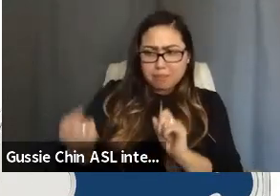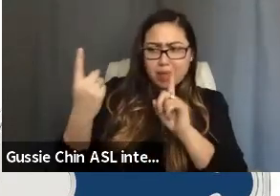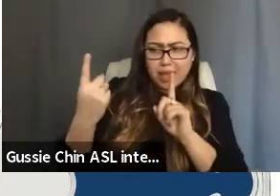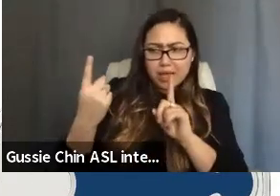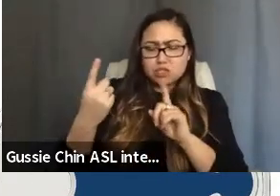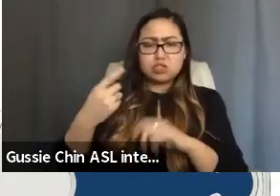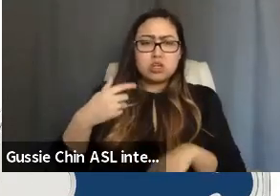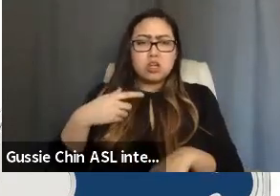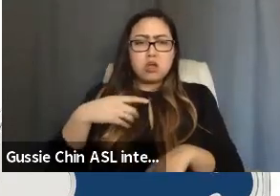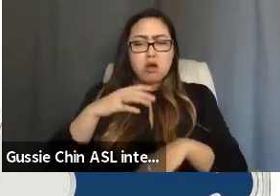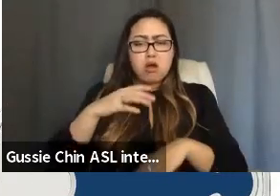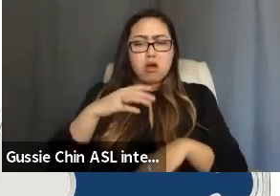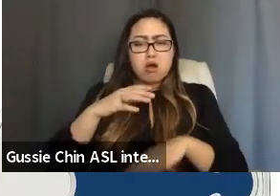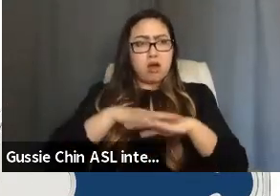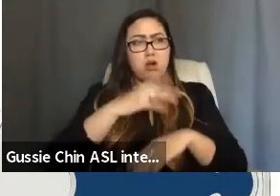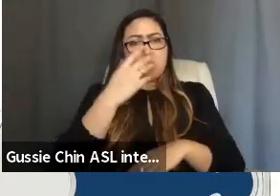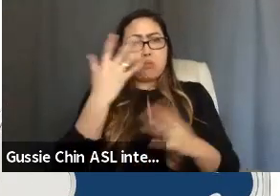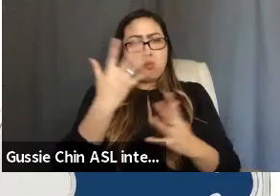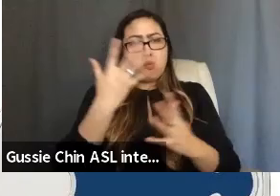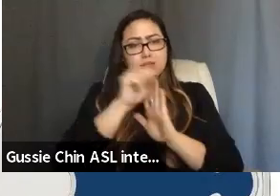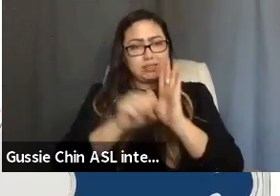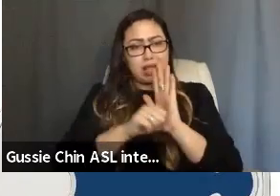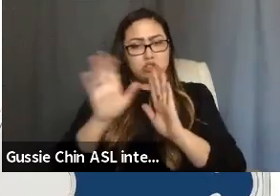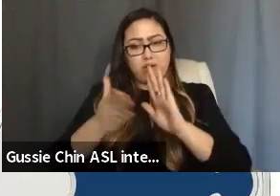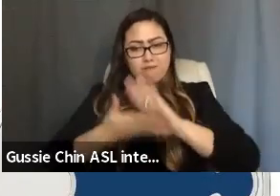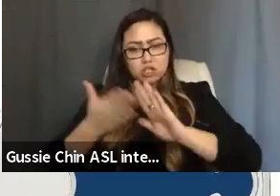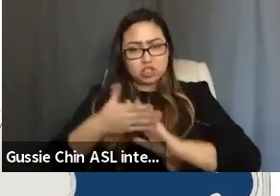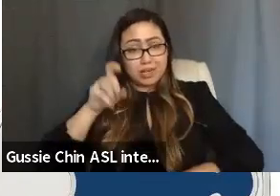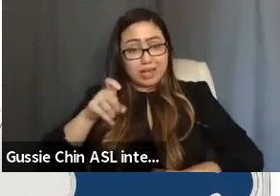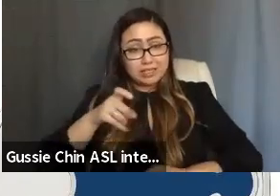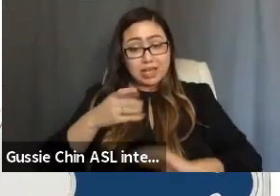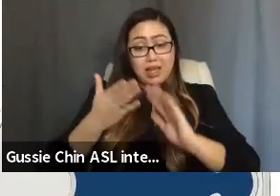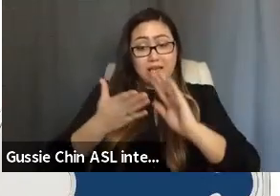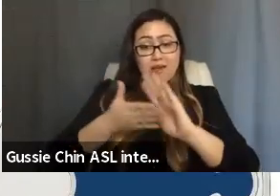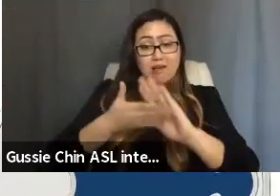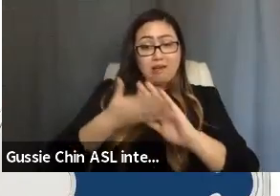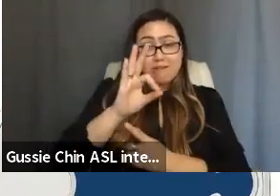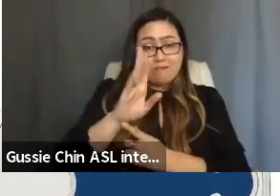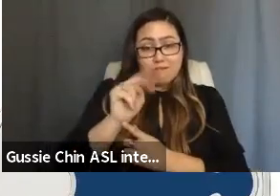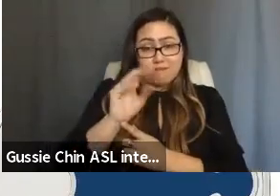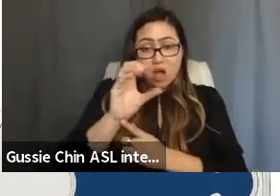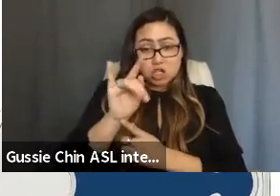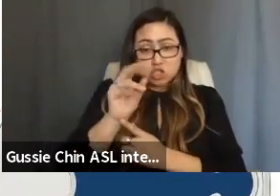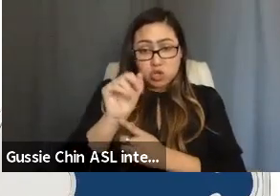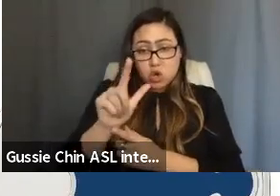about what access and functional needs means. Can I use that to sort of justify even within